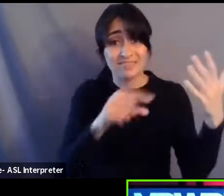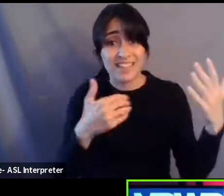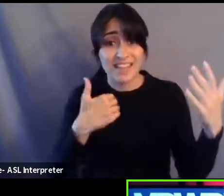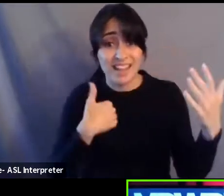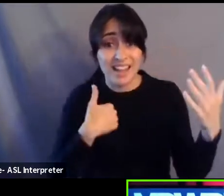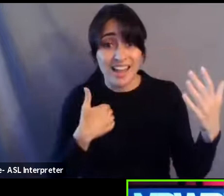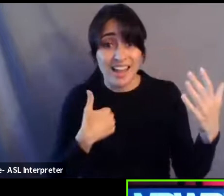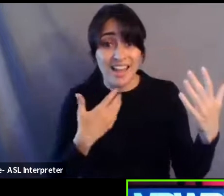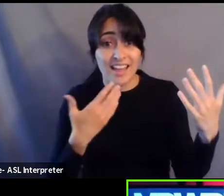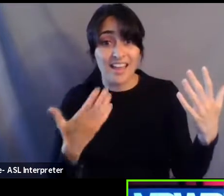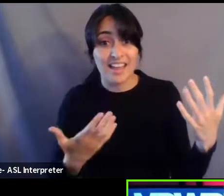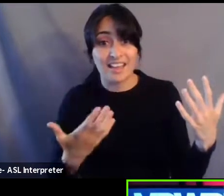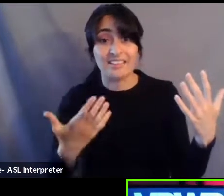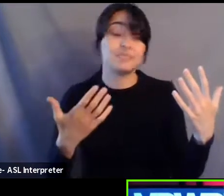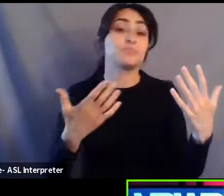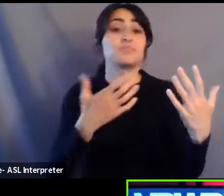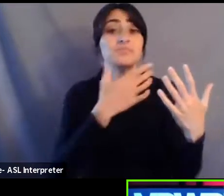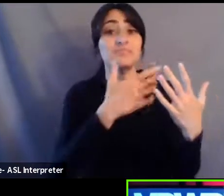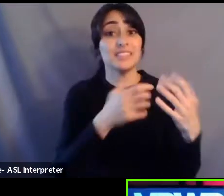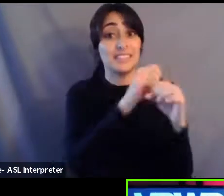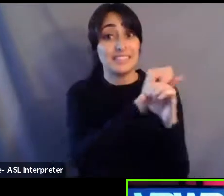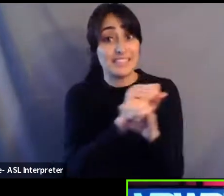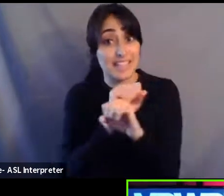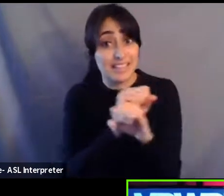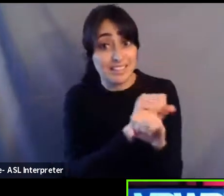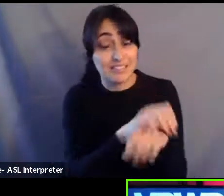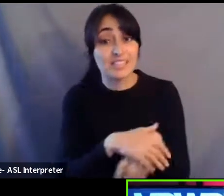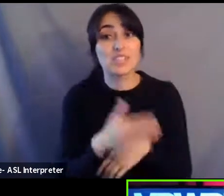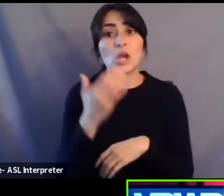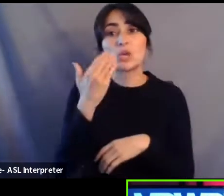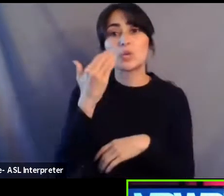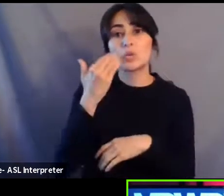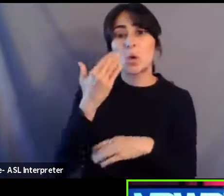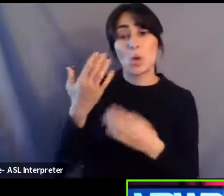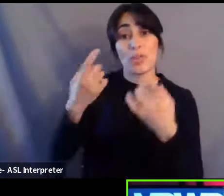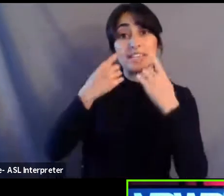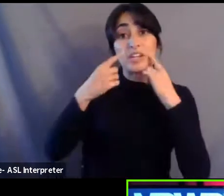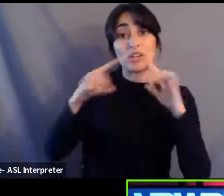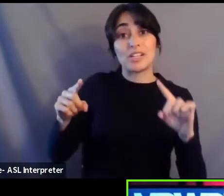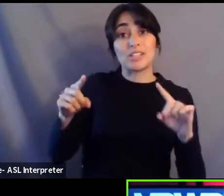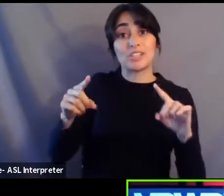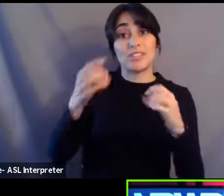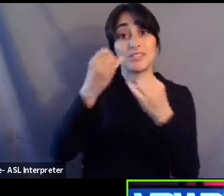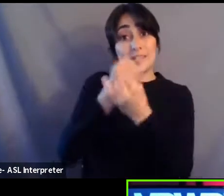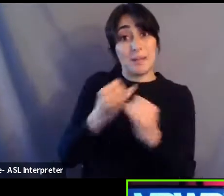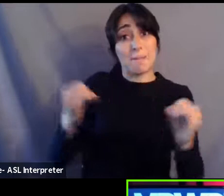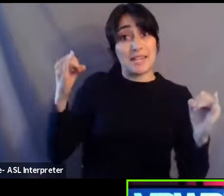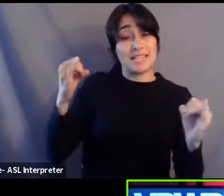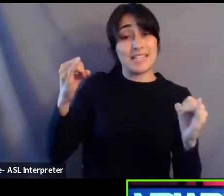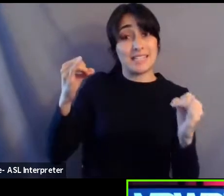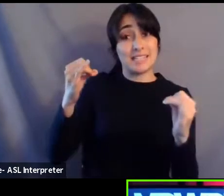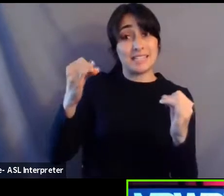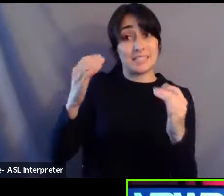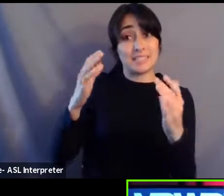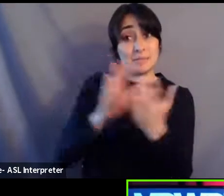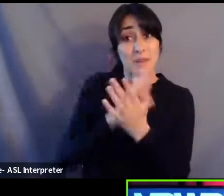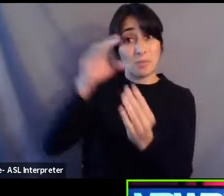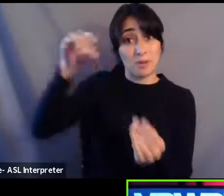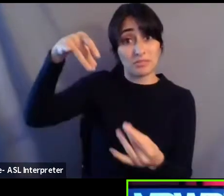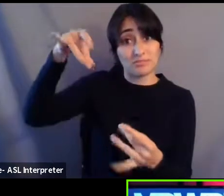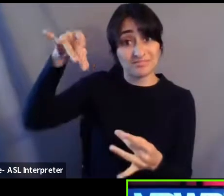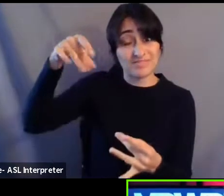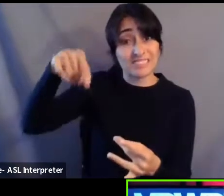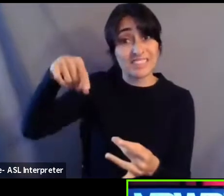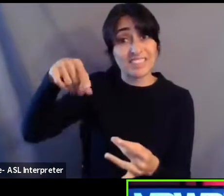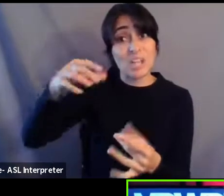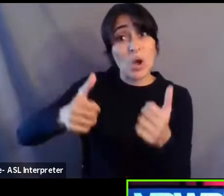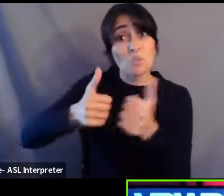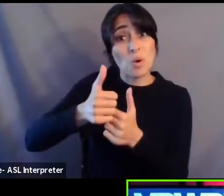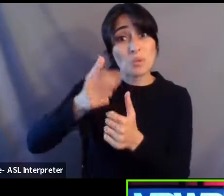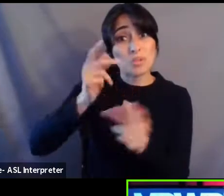70 signers of the declaration of independence and most owned slaves when they signed that document.